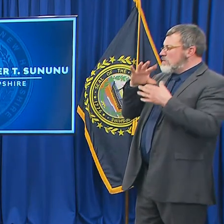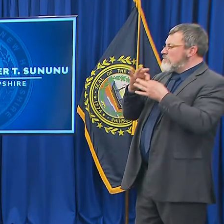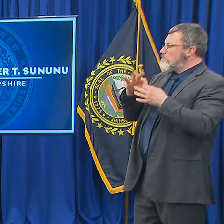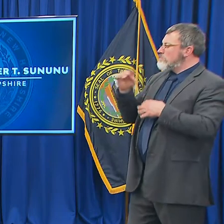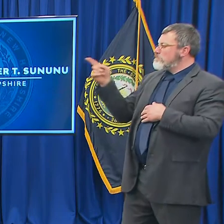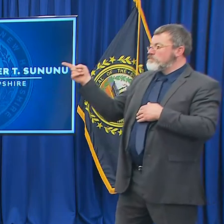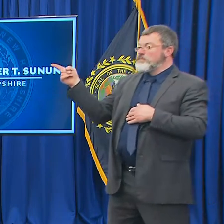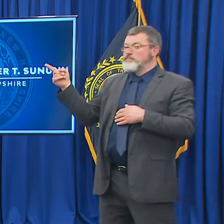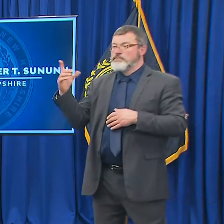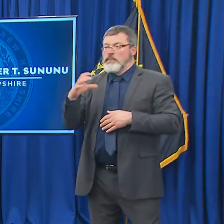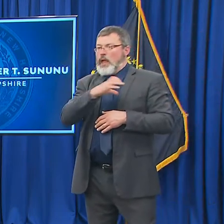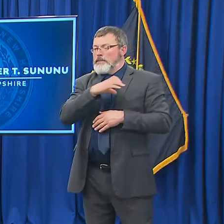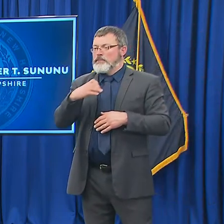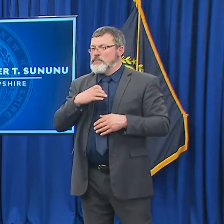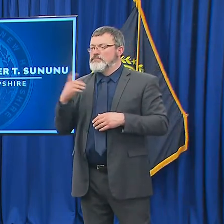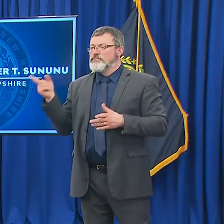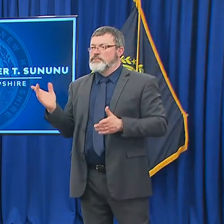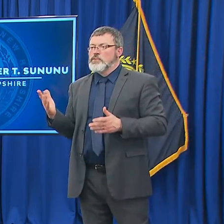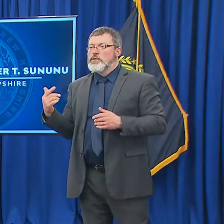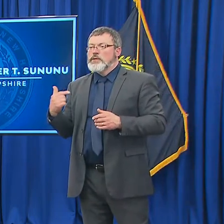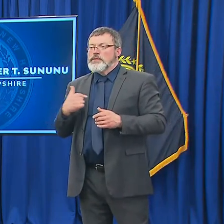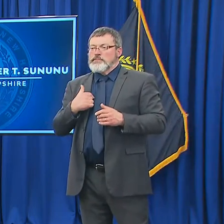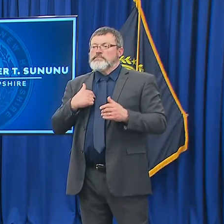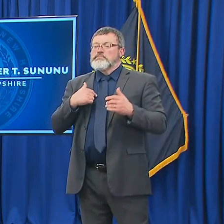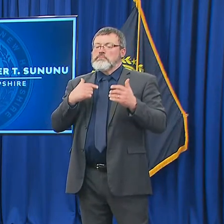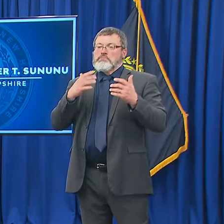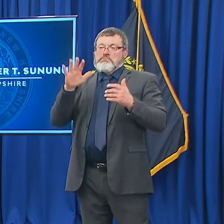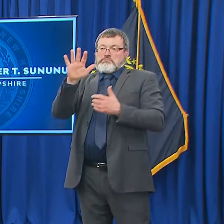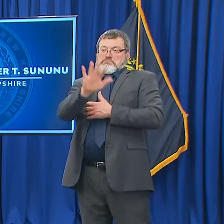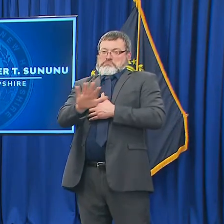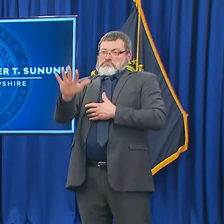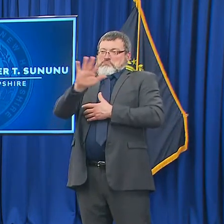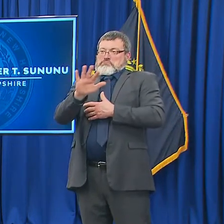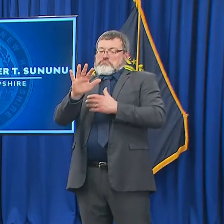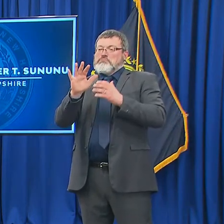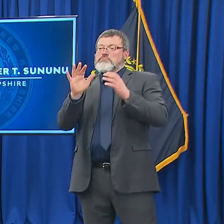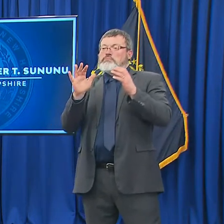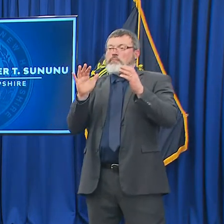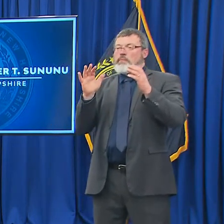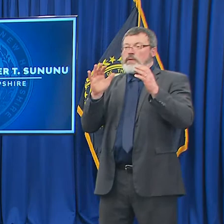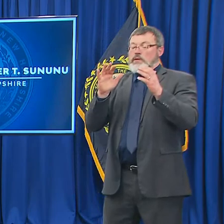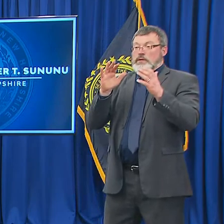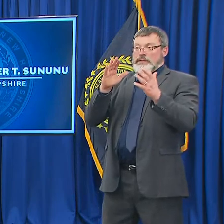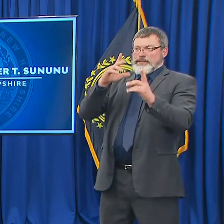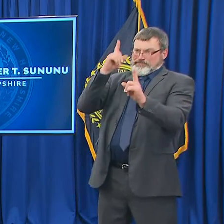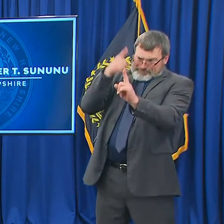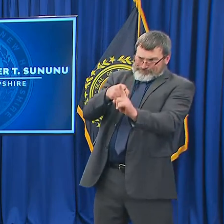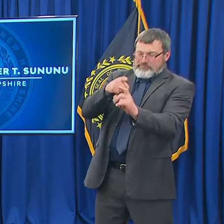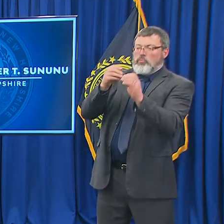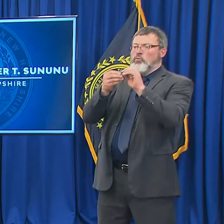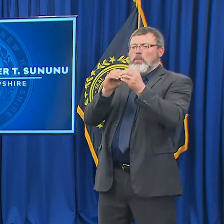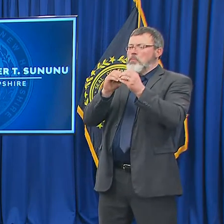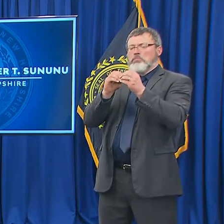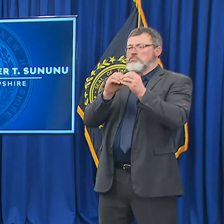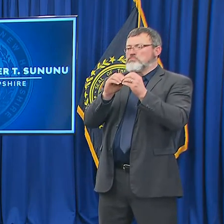let's say that's a 26 number. That's a point in. It's really regionally right because you